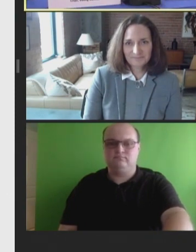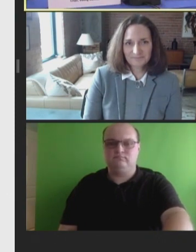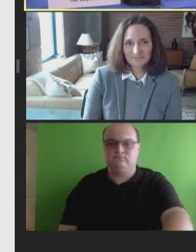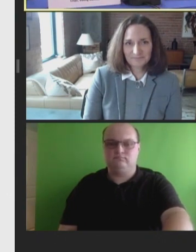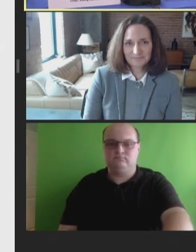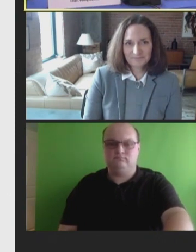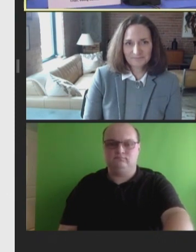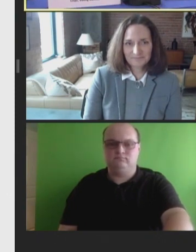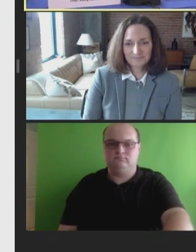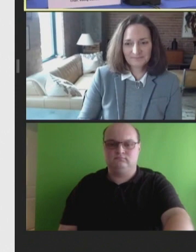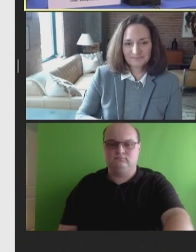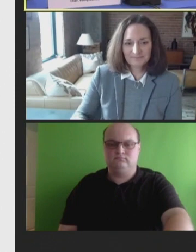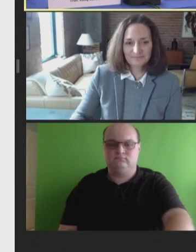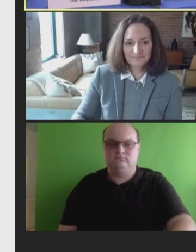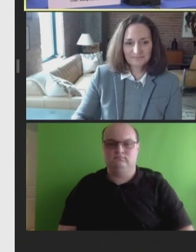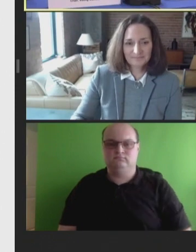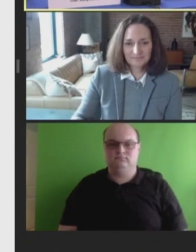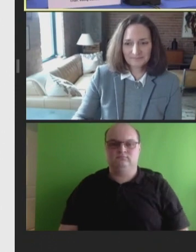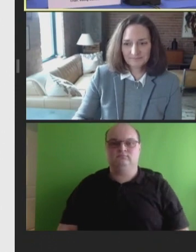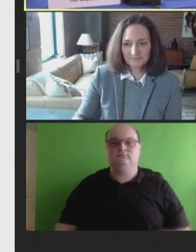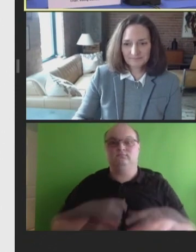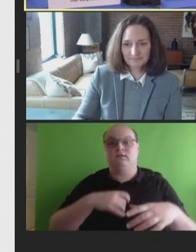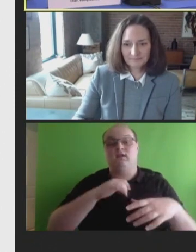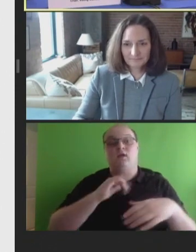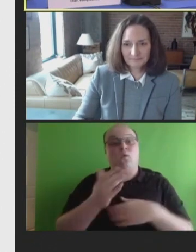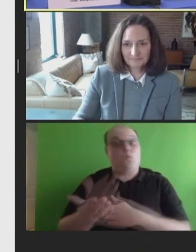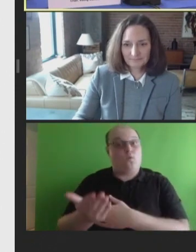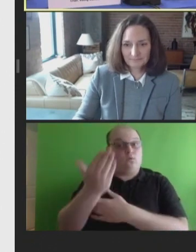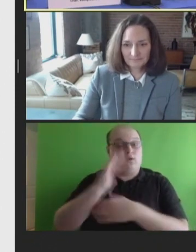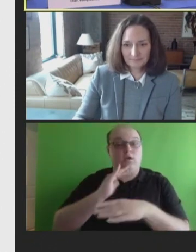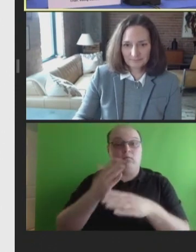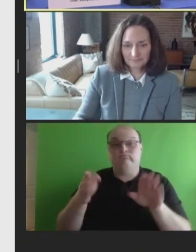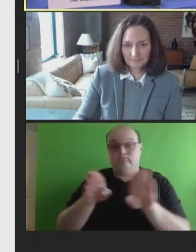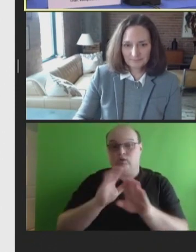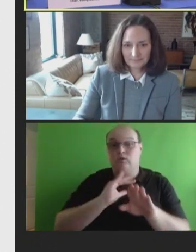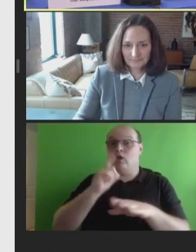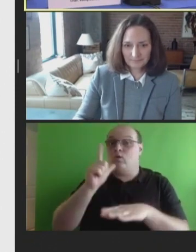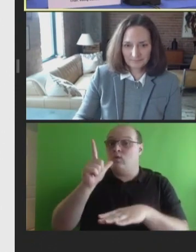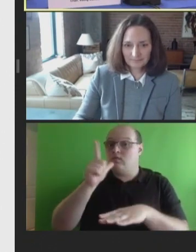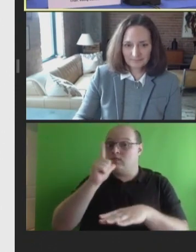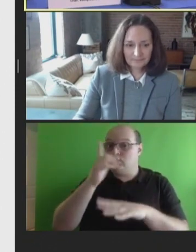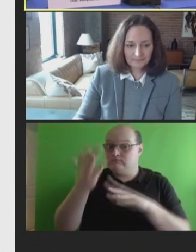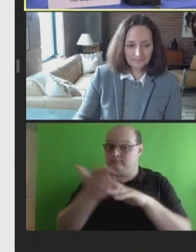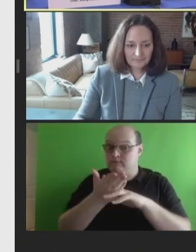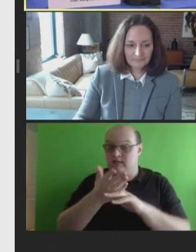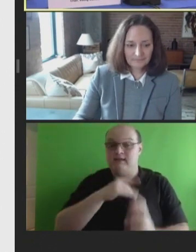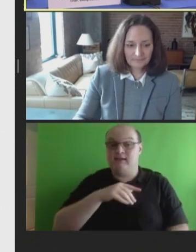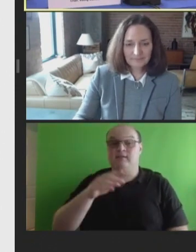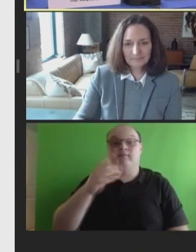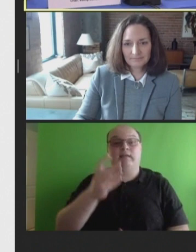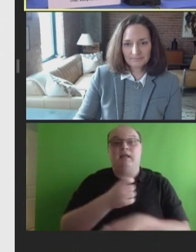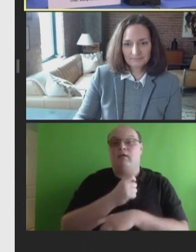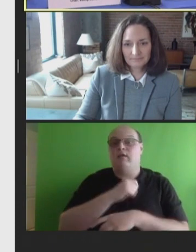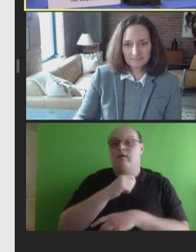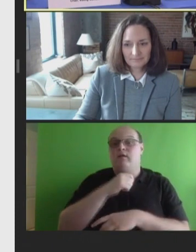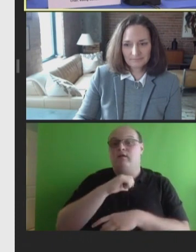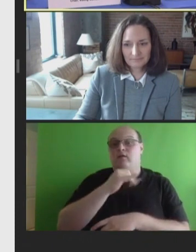time, we will close our morning session and break for lunch. It's now 10 minutes to 12:00 Eastern